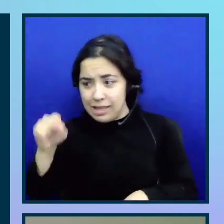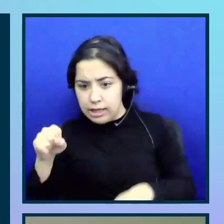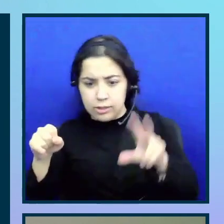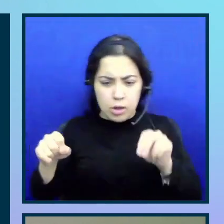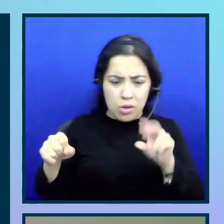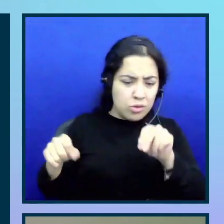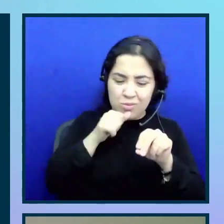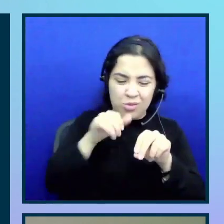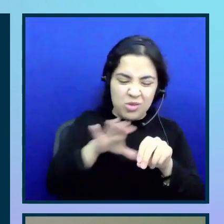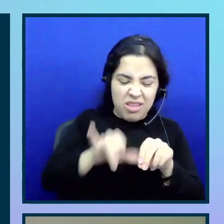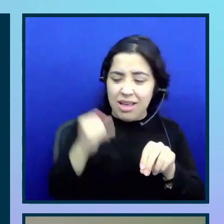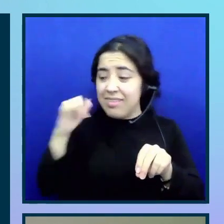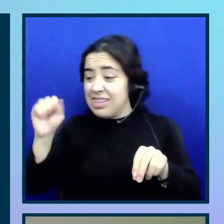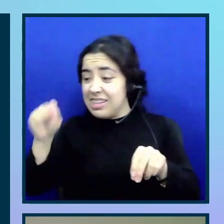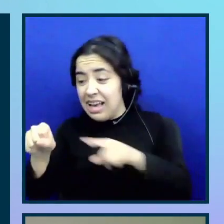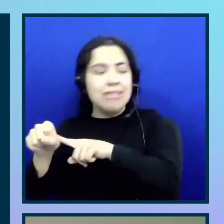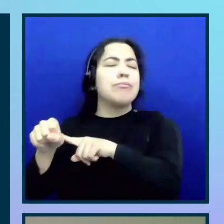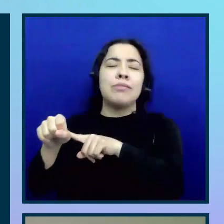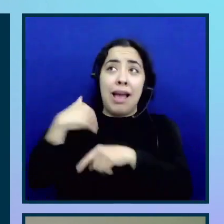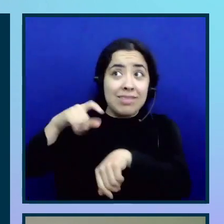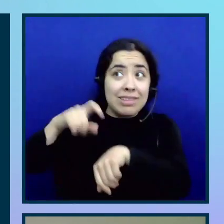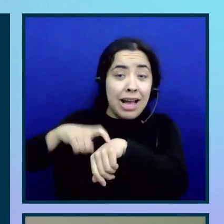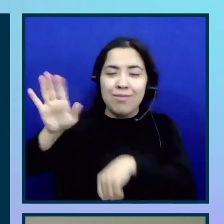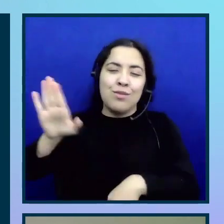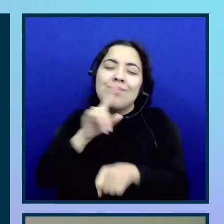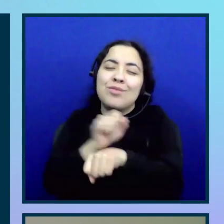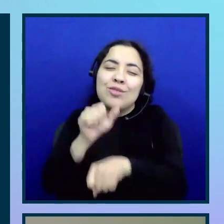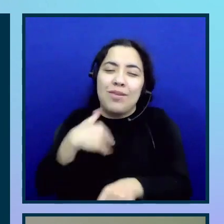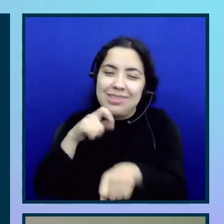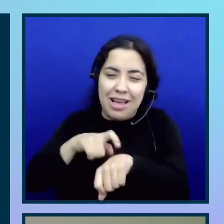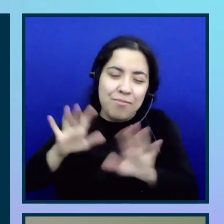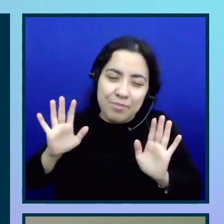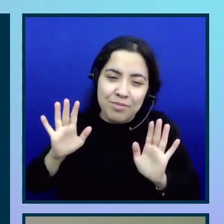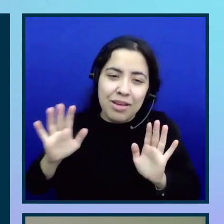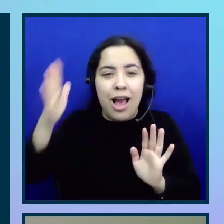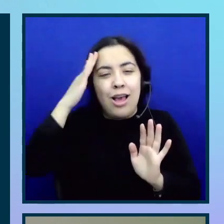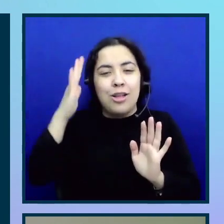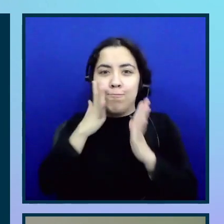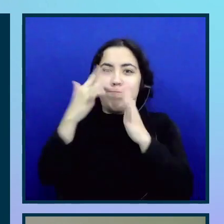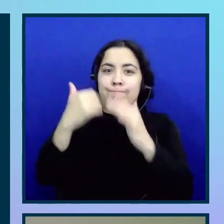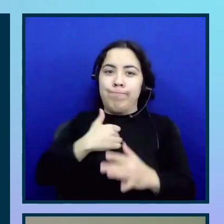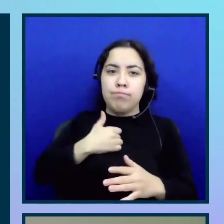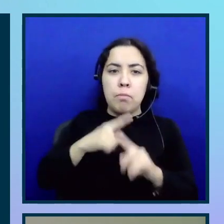You don't have time for it. Don't do it. So while I'm shaming myself, the actual points is just look at a simple flow chart.